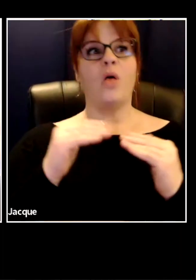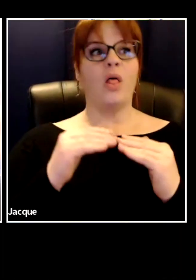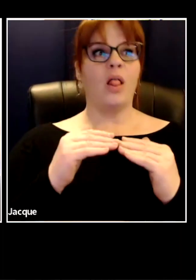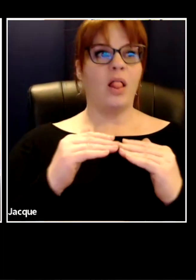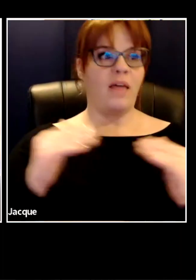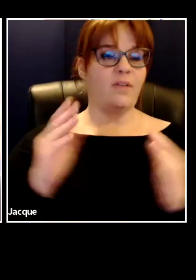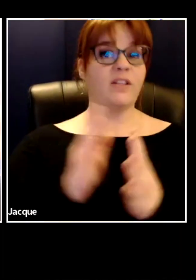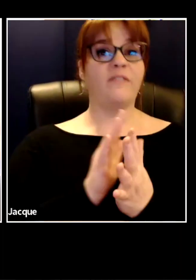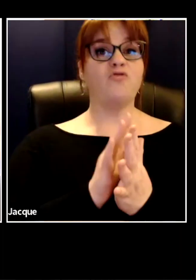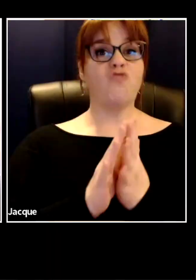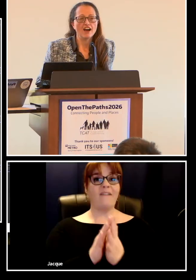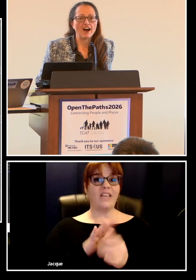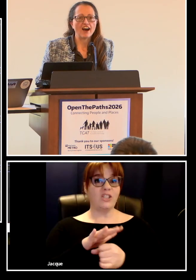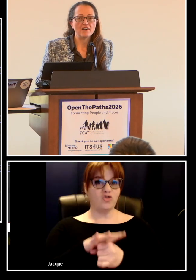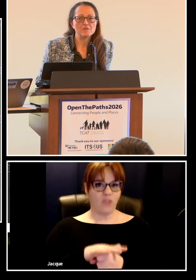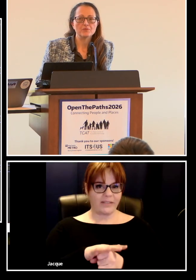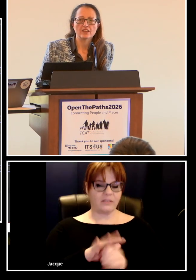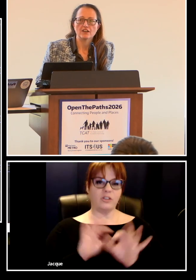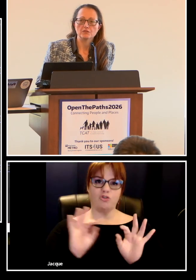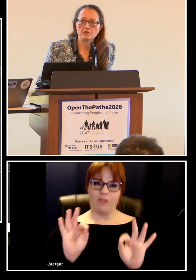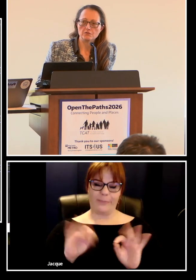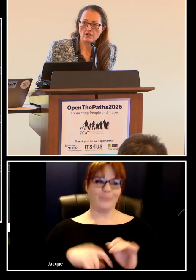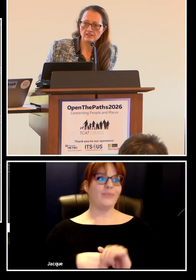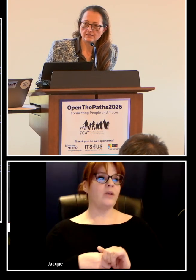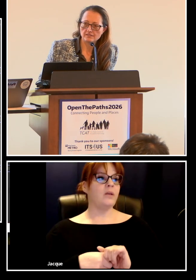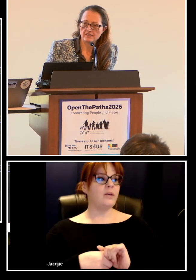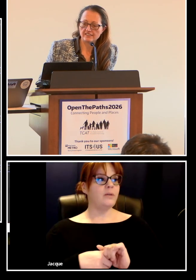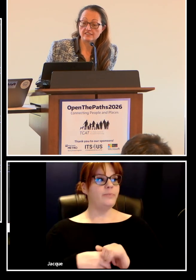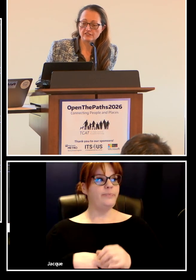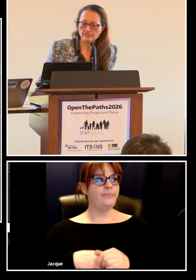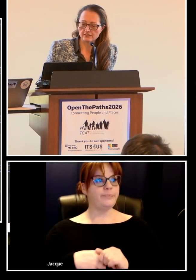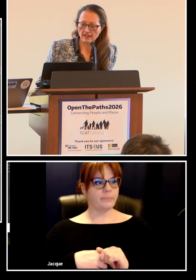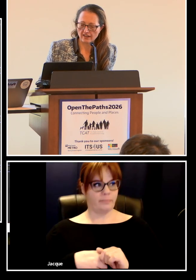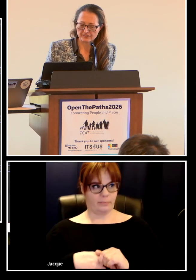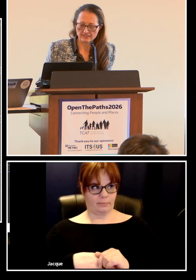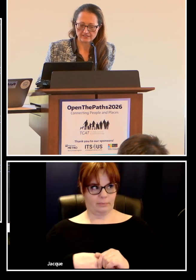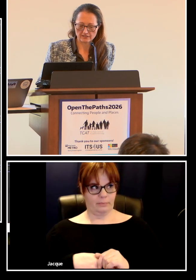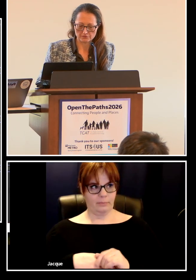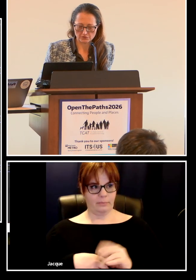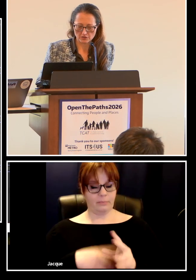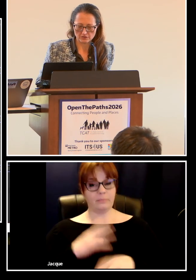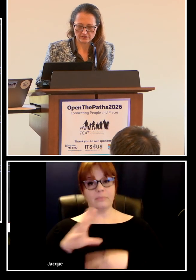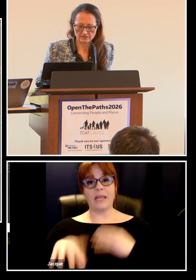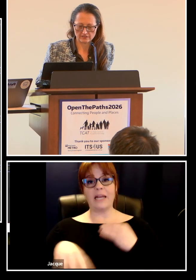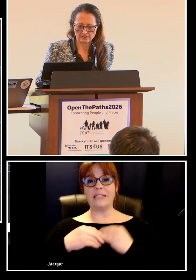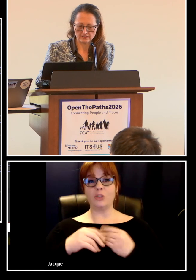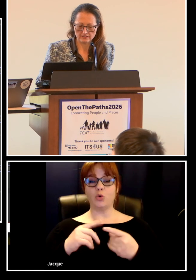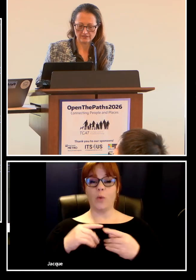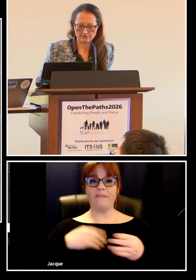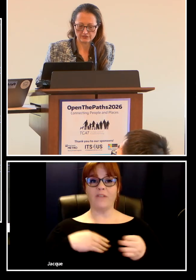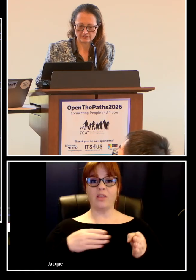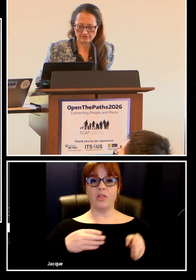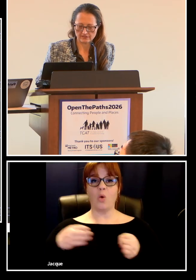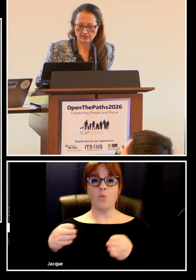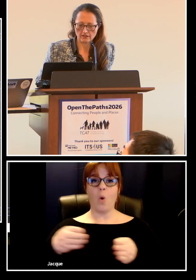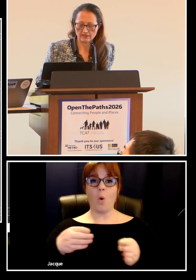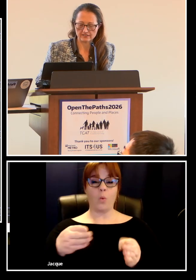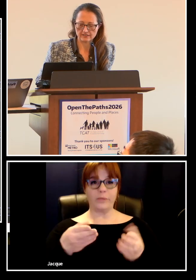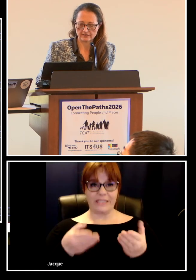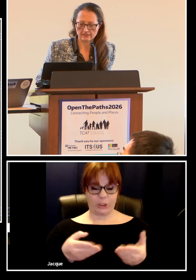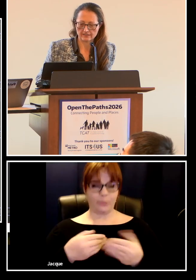That's a great thing. So um we want in addition to having the roads here which they are integrated